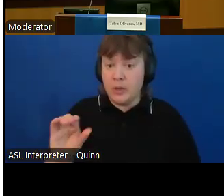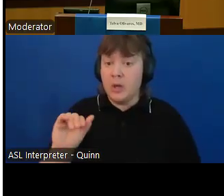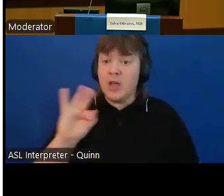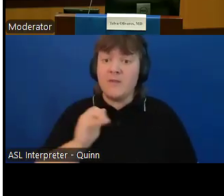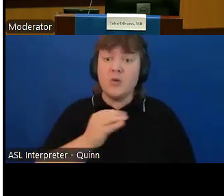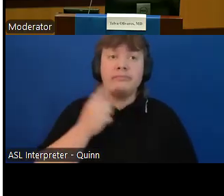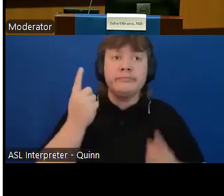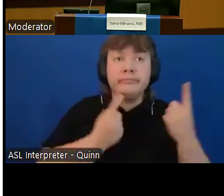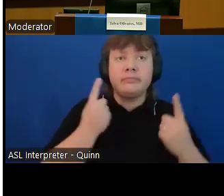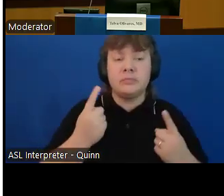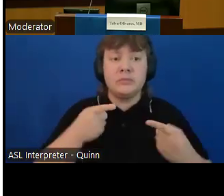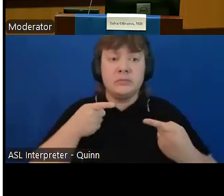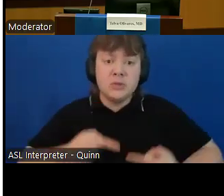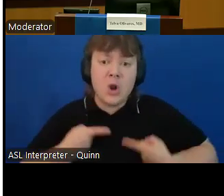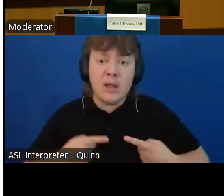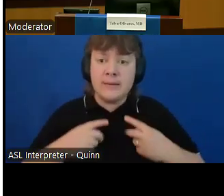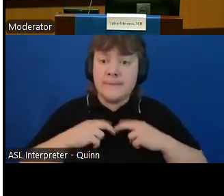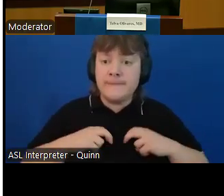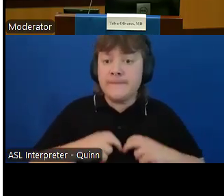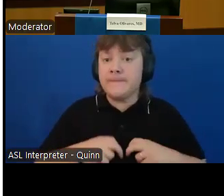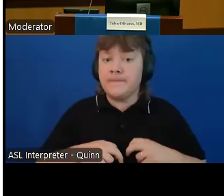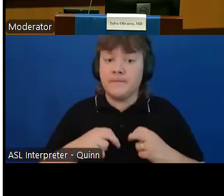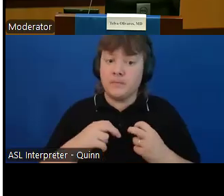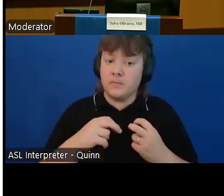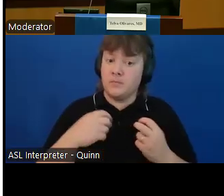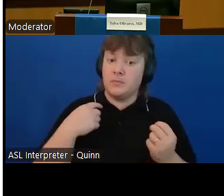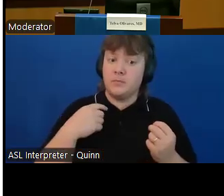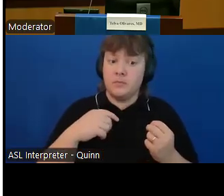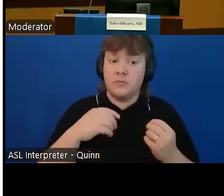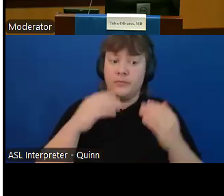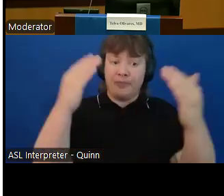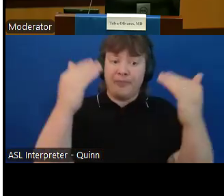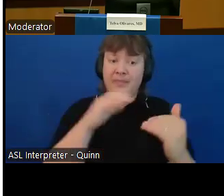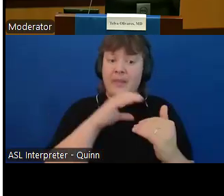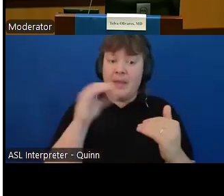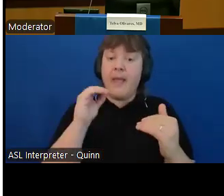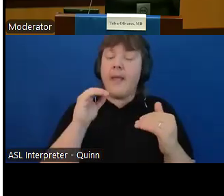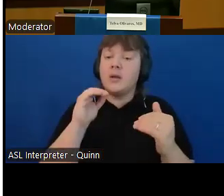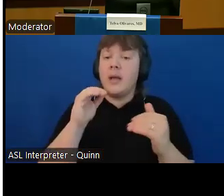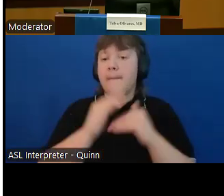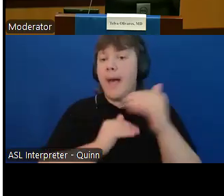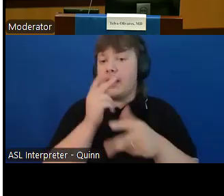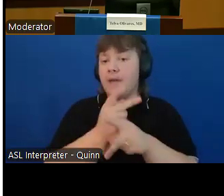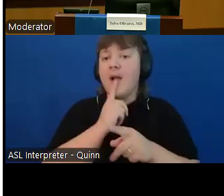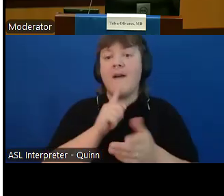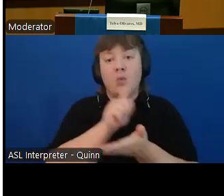around any part of it. And we in pallet of care have weekly complicated patient rounds CPR rounds